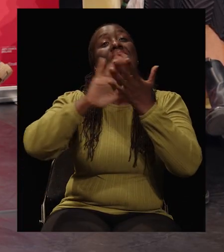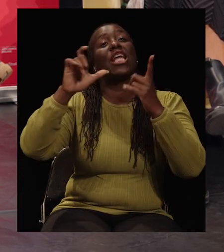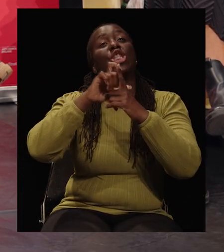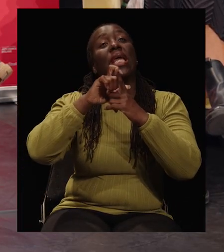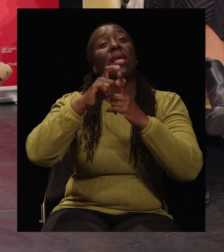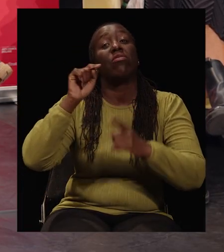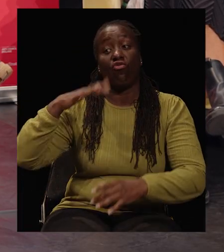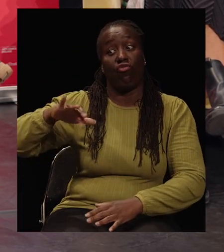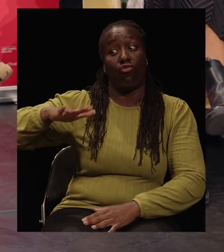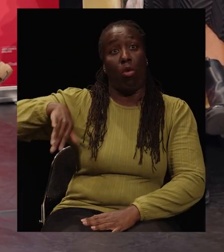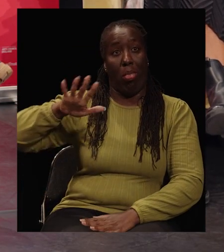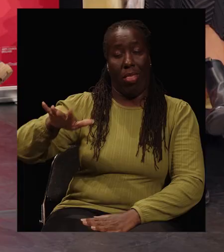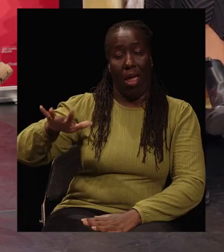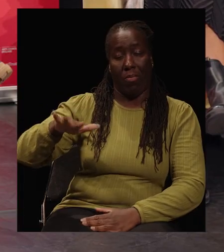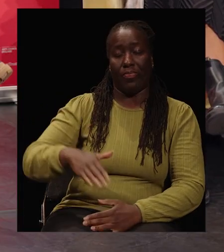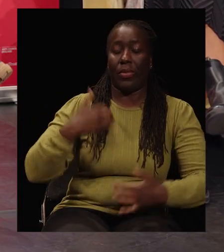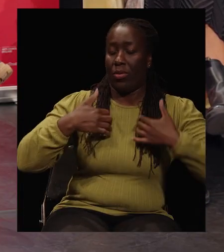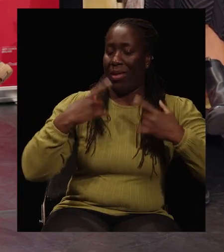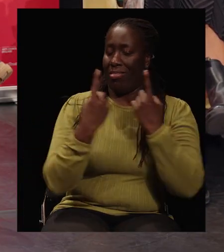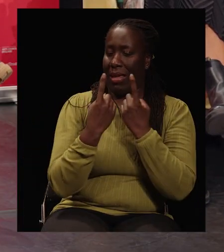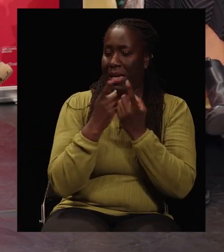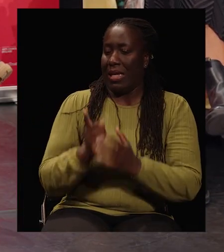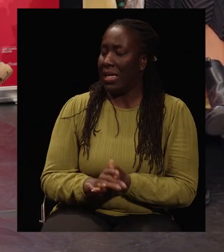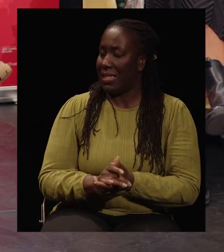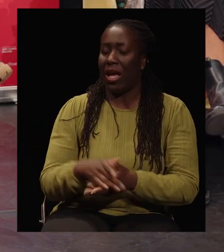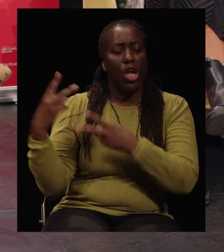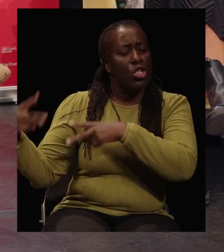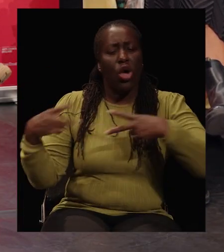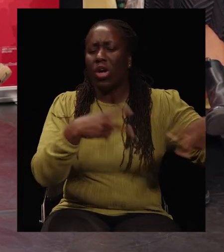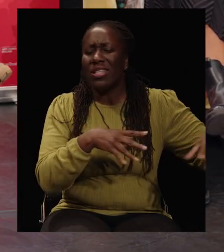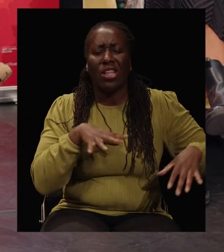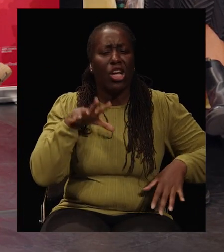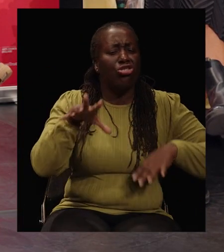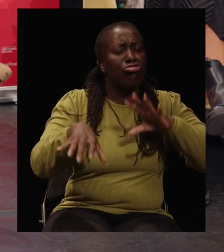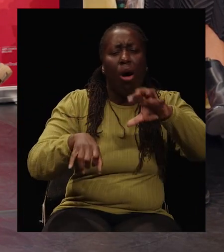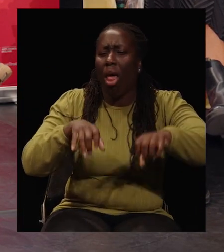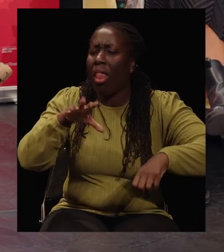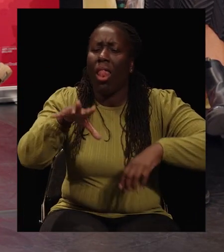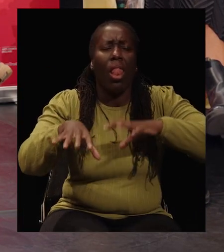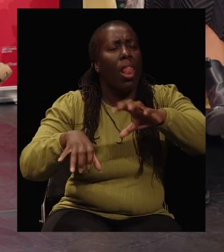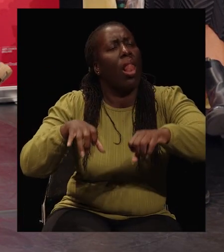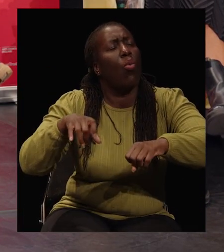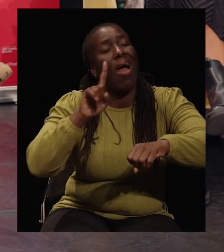And the interesting thing about that is, of course dance struggles to accommodate, sorry, the archive struggles to accommodate dance